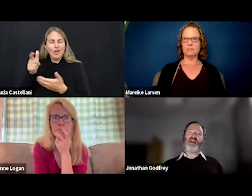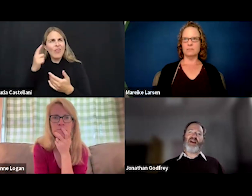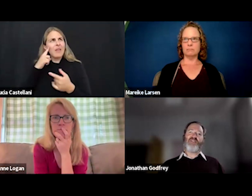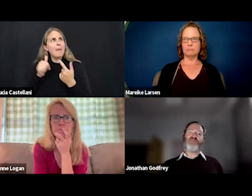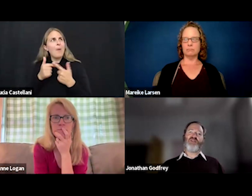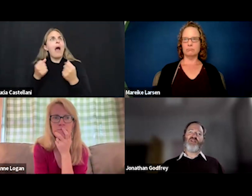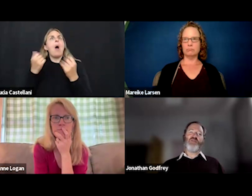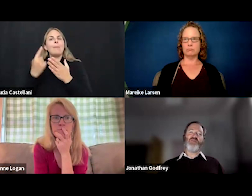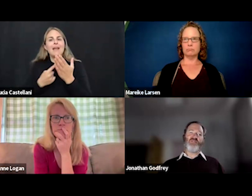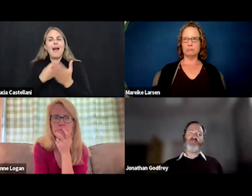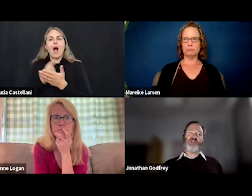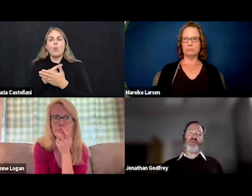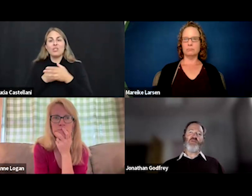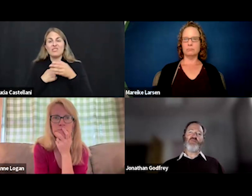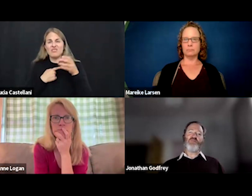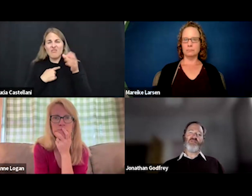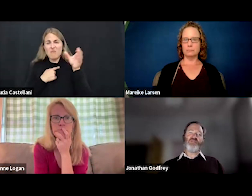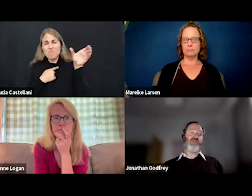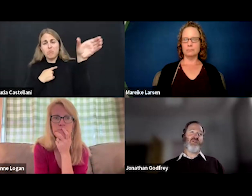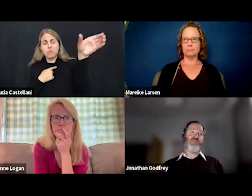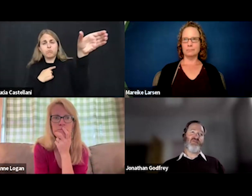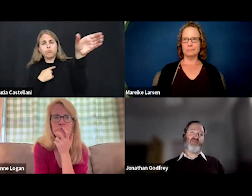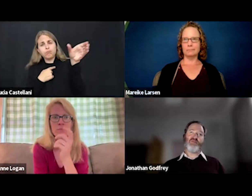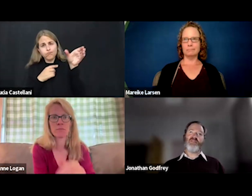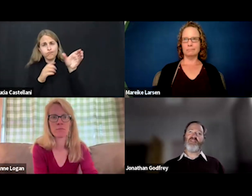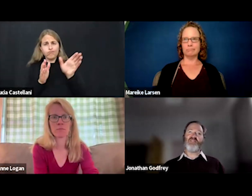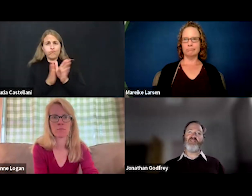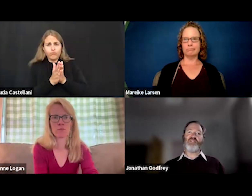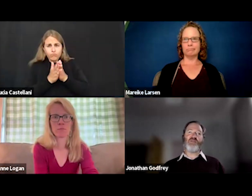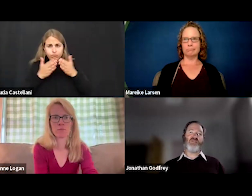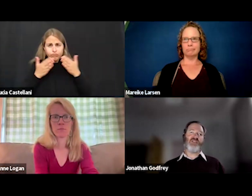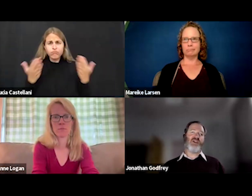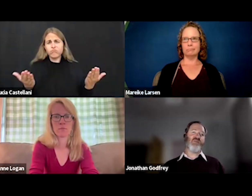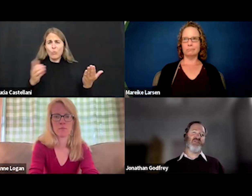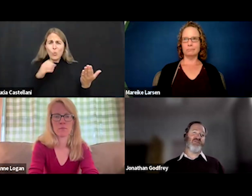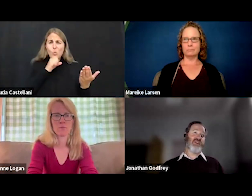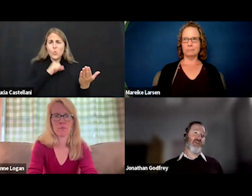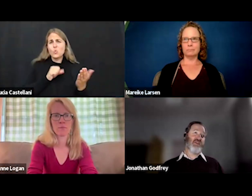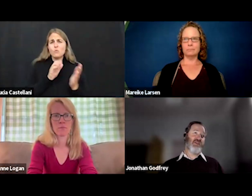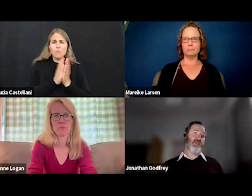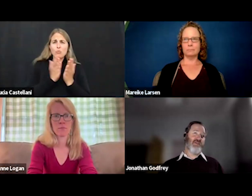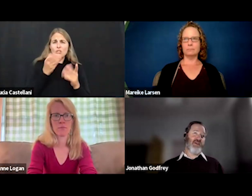large volumes of tomes off dusty shelves and libraries,